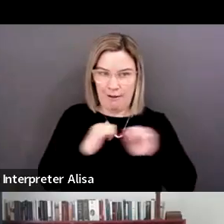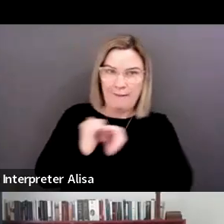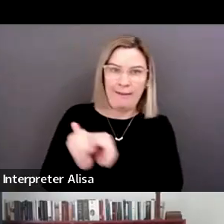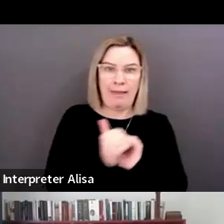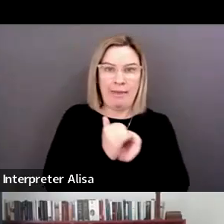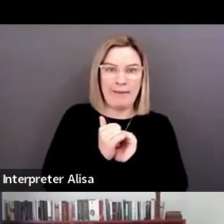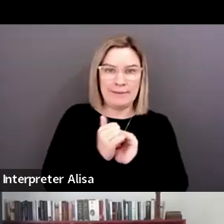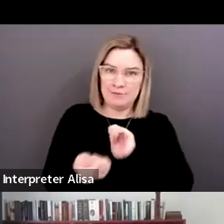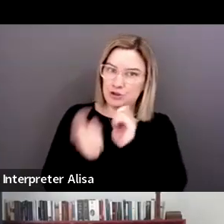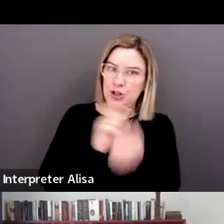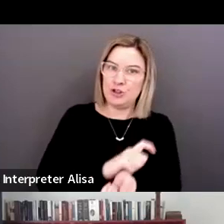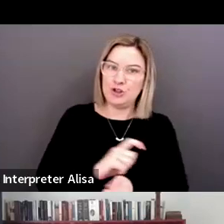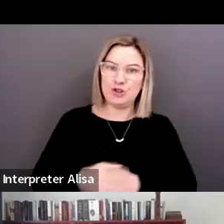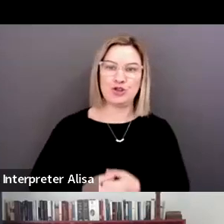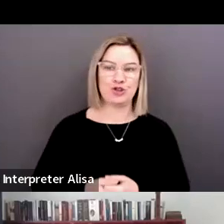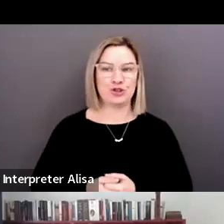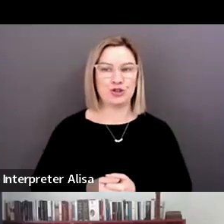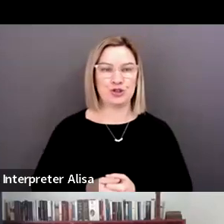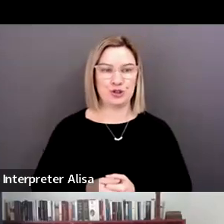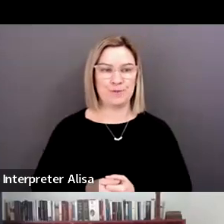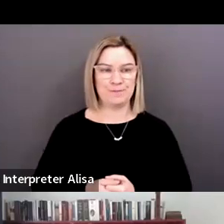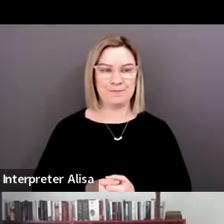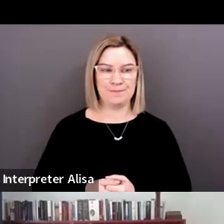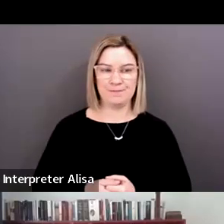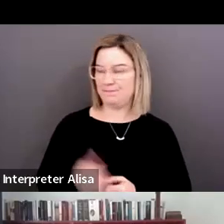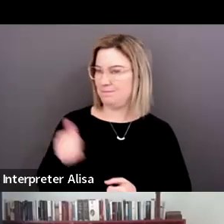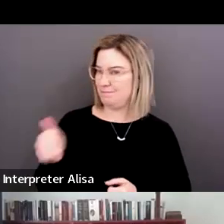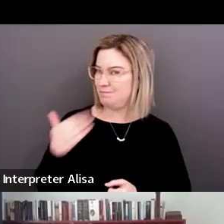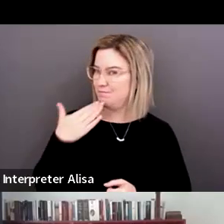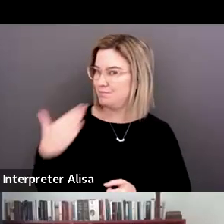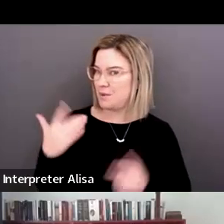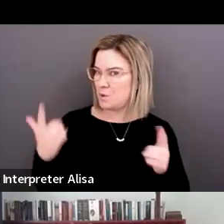leaders to change things. We really are interested in a different mode of